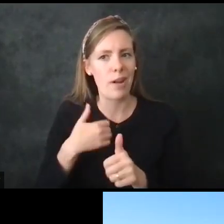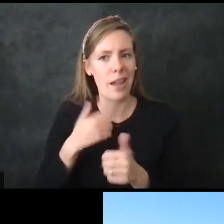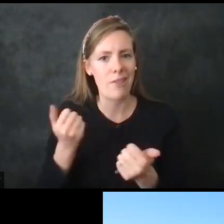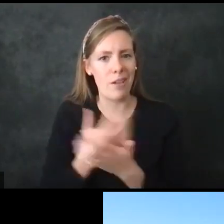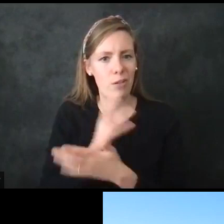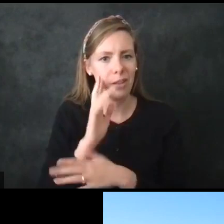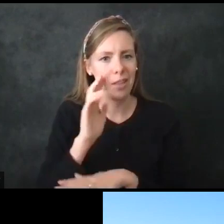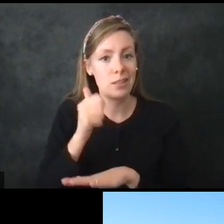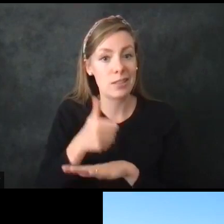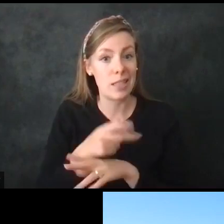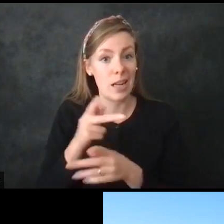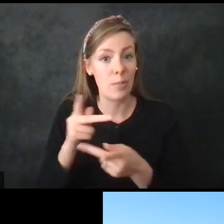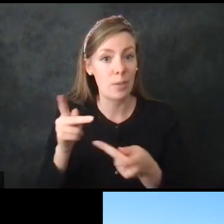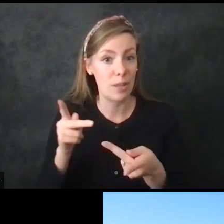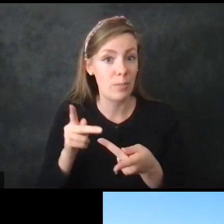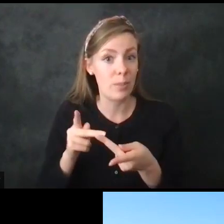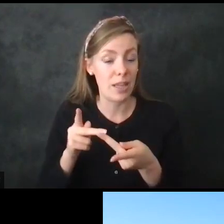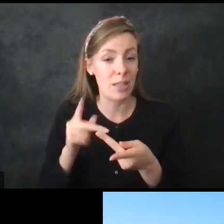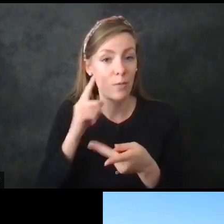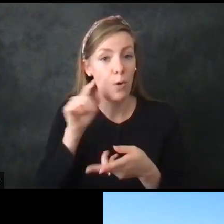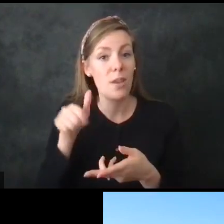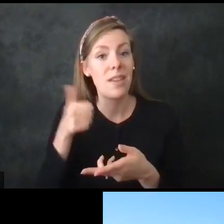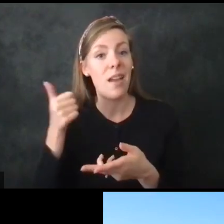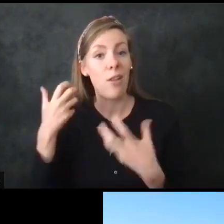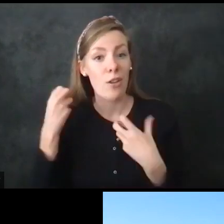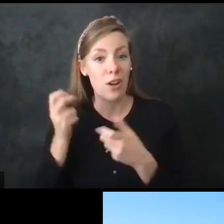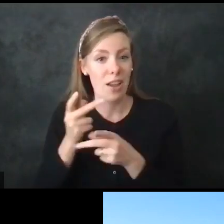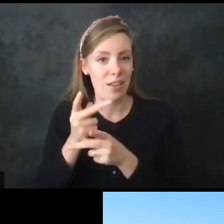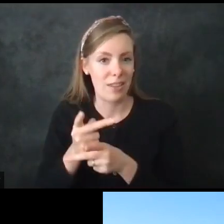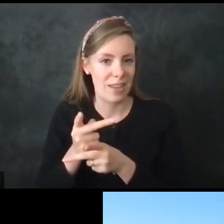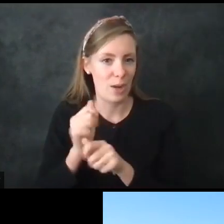state, for other health care workers as well as teachers